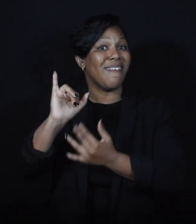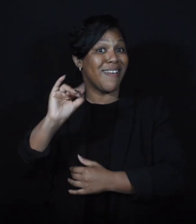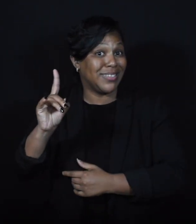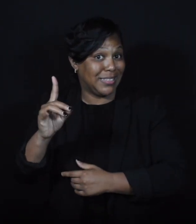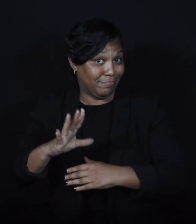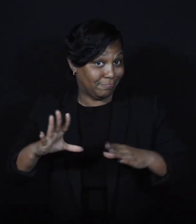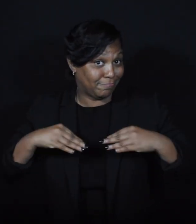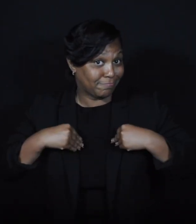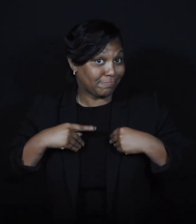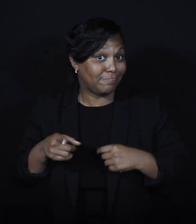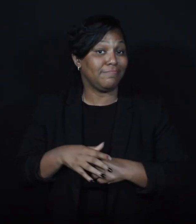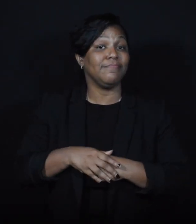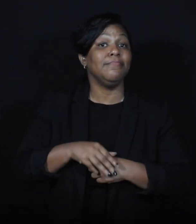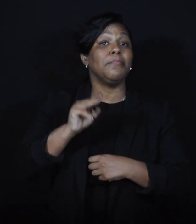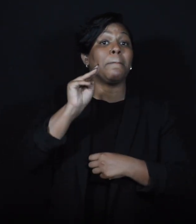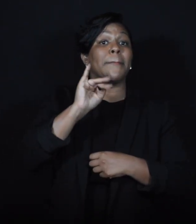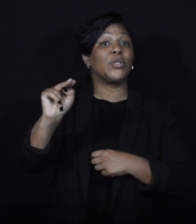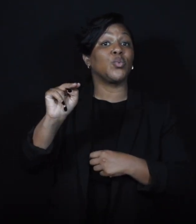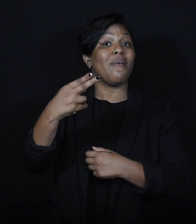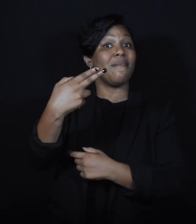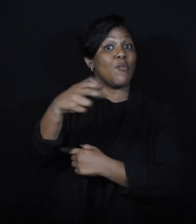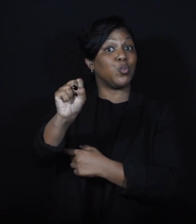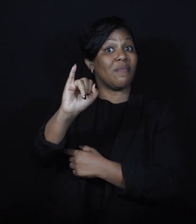Minnesota high school ID.